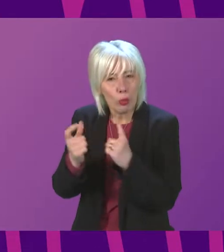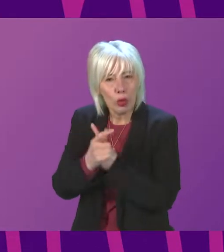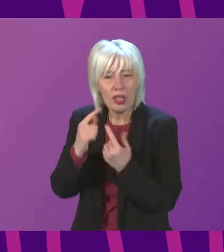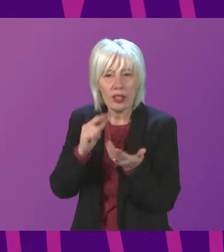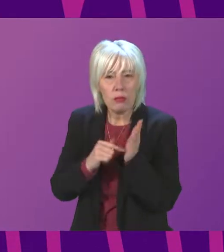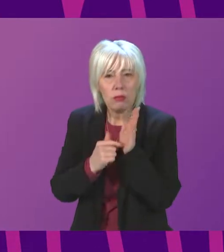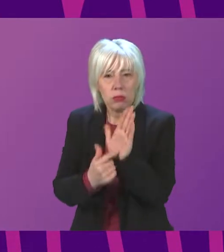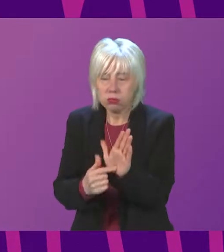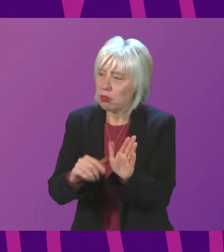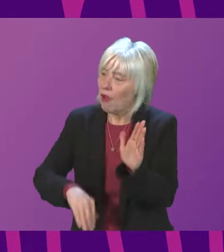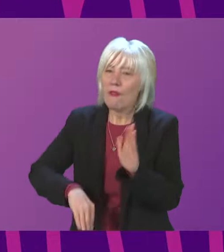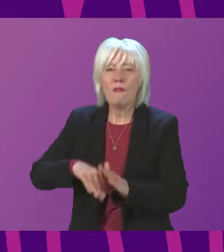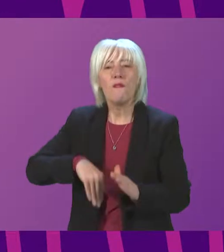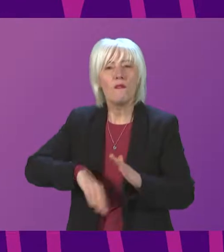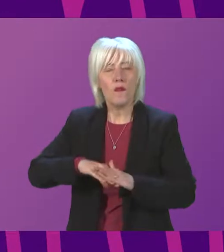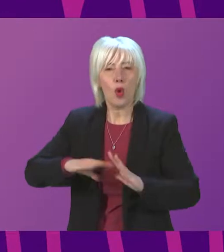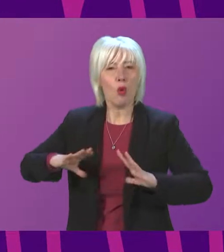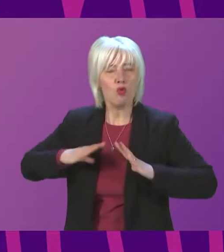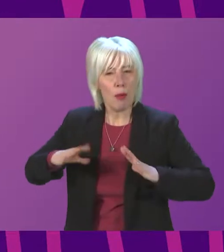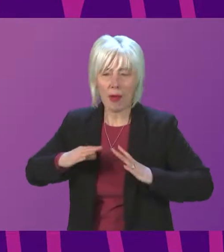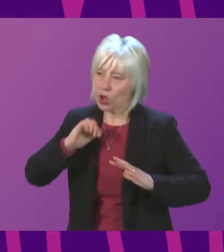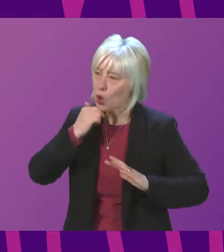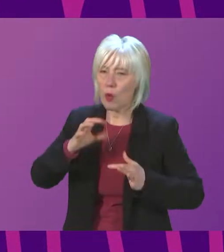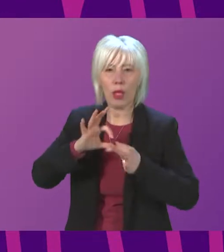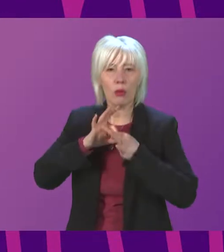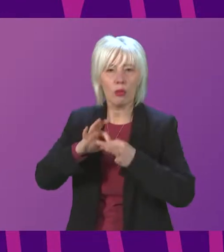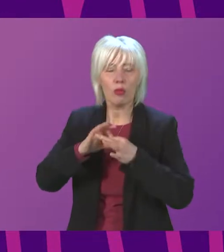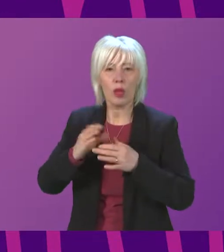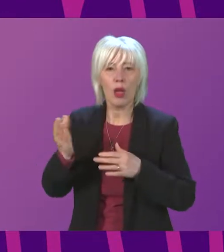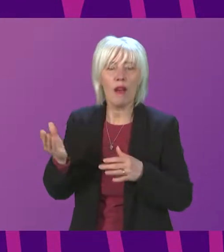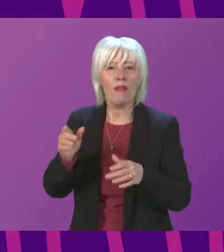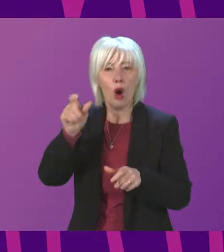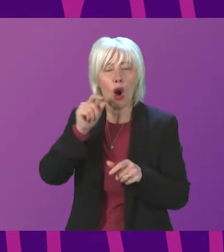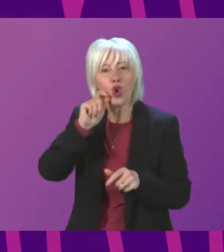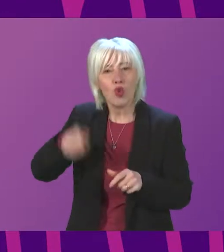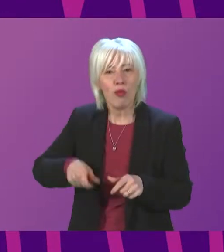fully prepared and willing to engage in a resettlement scheme for Ukrainians that matches